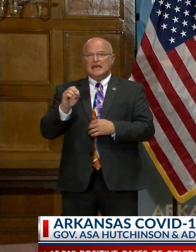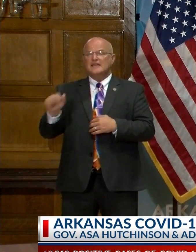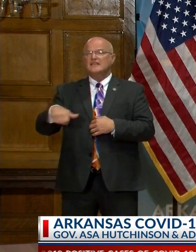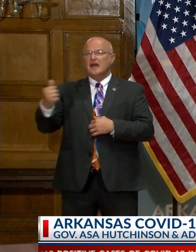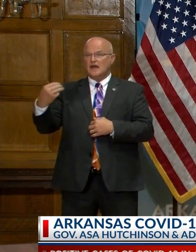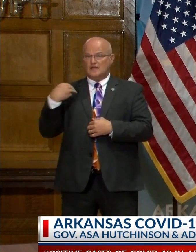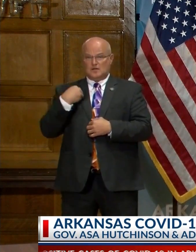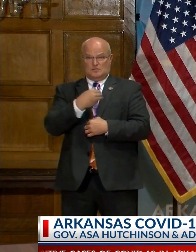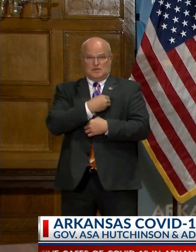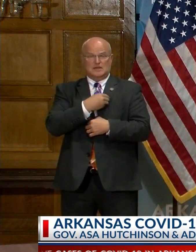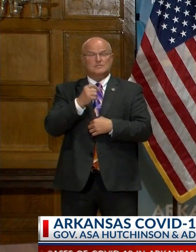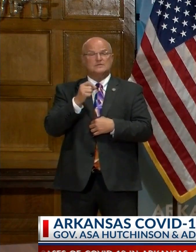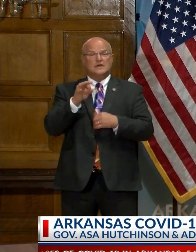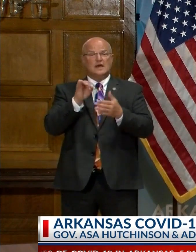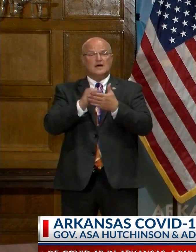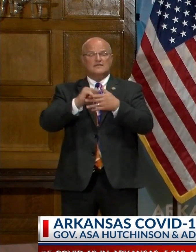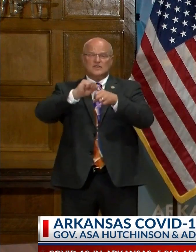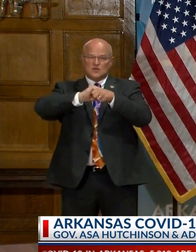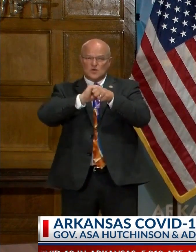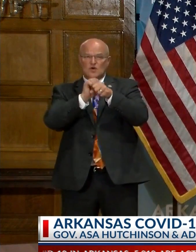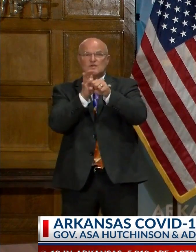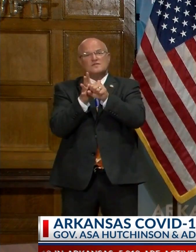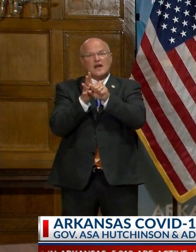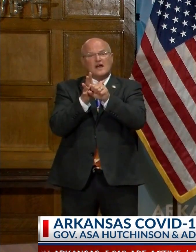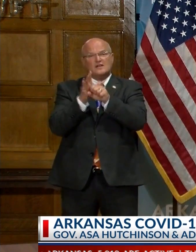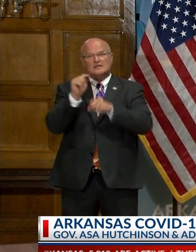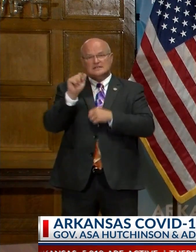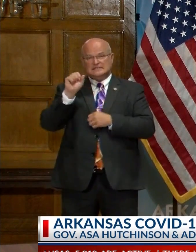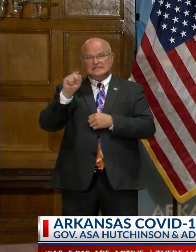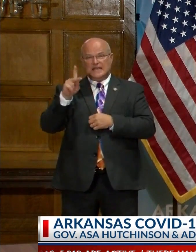STATE OF ARKANSAS AND WE CONTINUE THAT EFFORT. MORNING I HAD A CONFERENCE CALL WITH VARIOUS GOVERNORS AS WELL